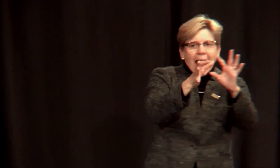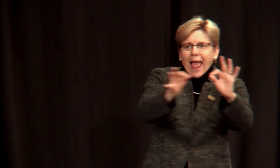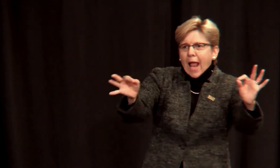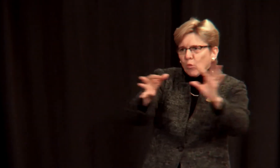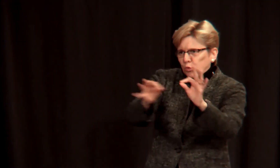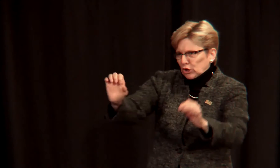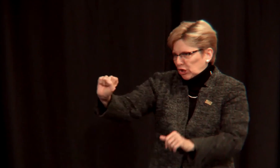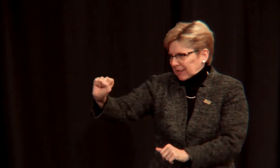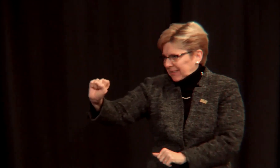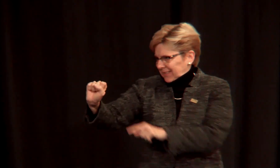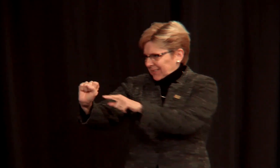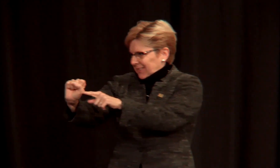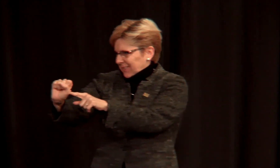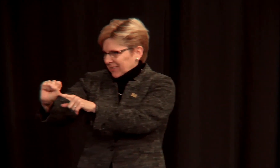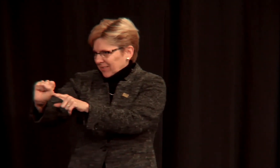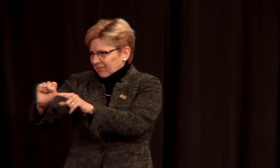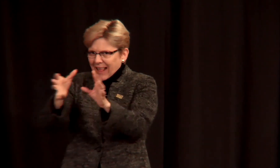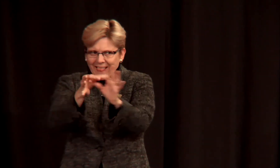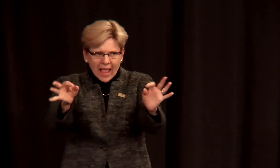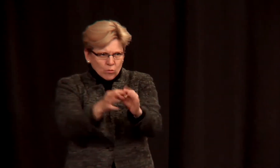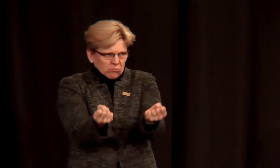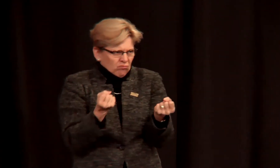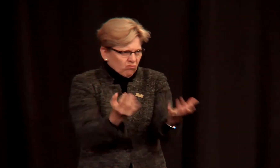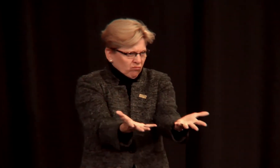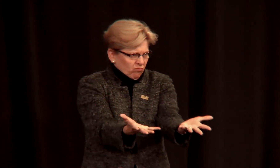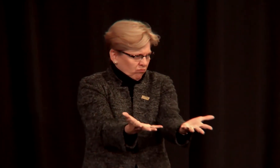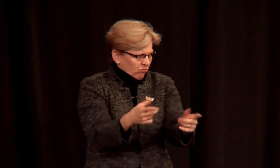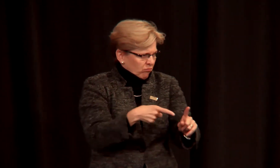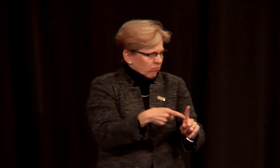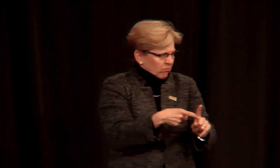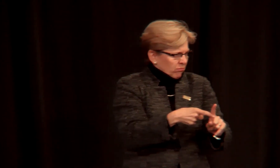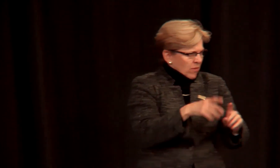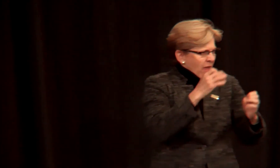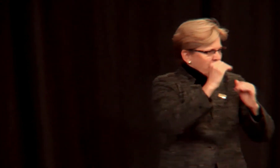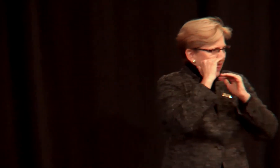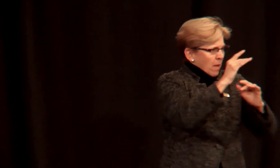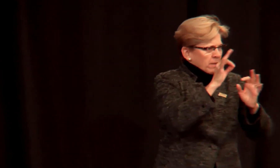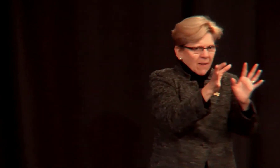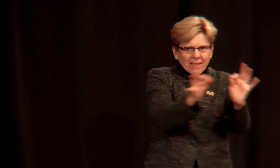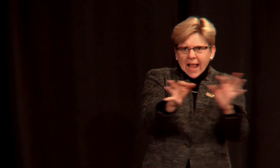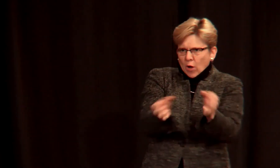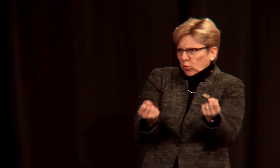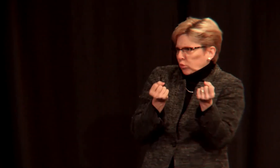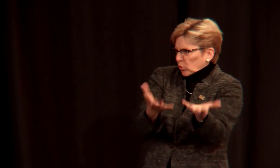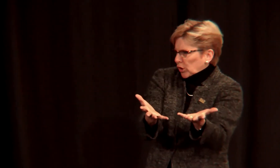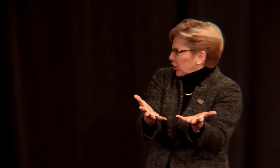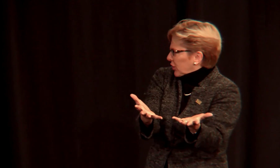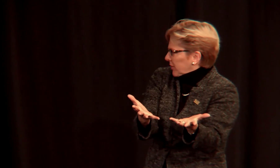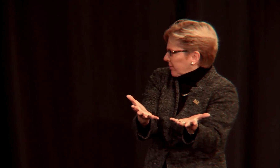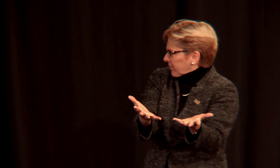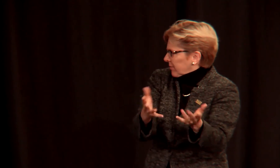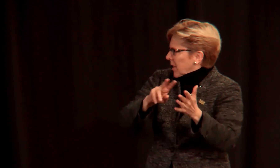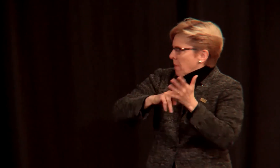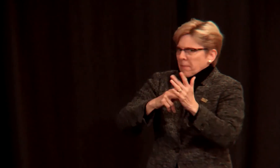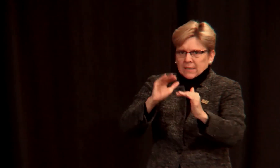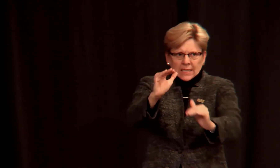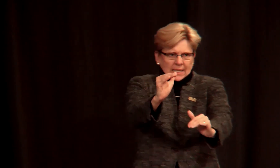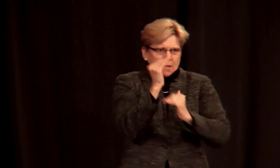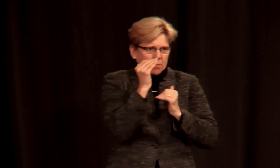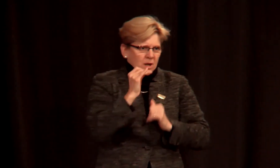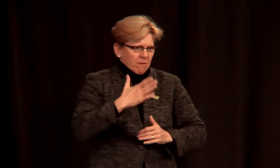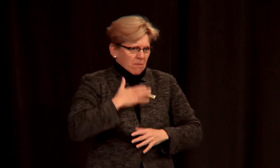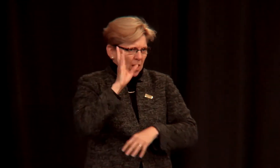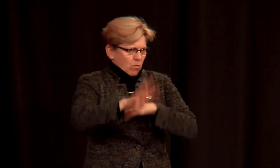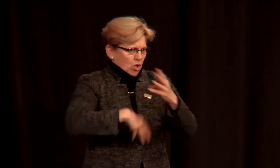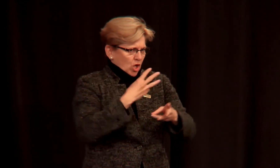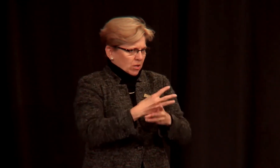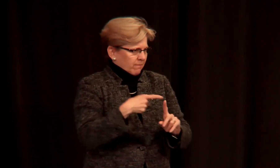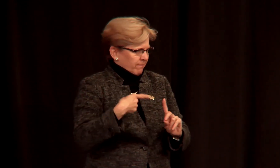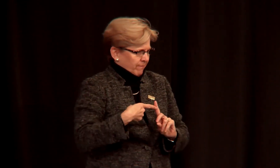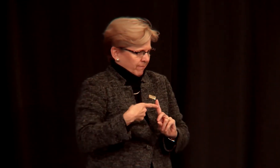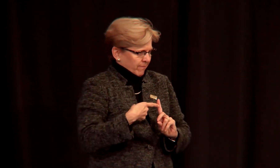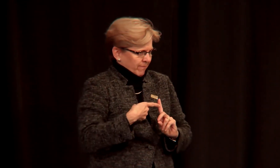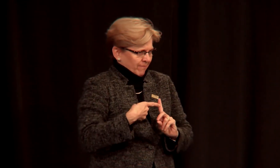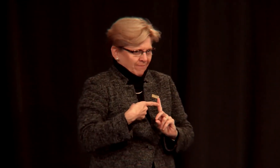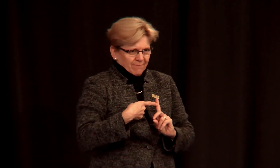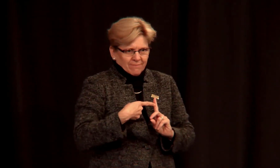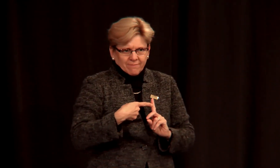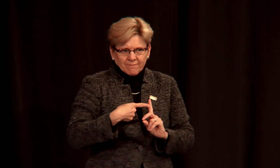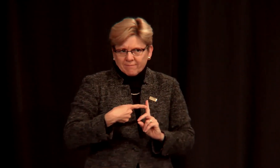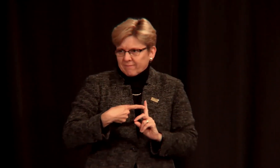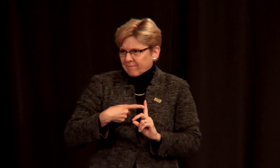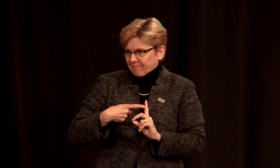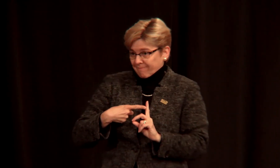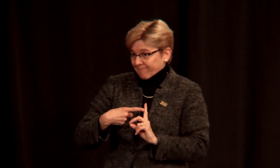languages as plural - the limits of my languages means the limits of my world.